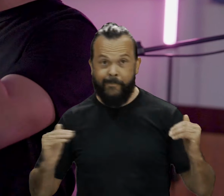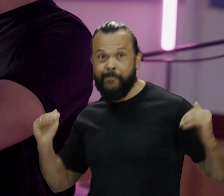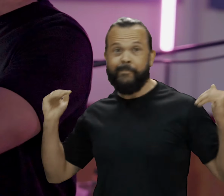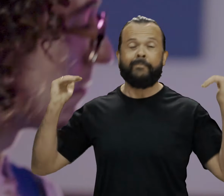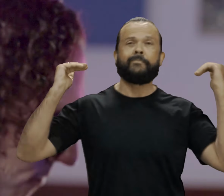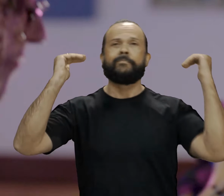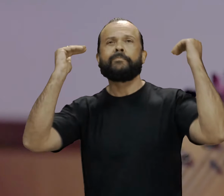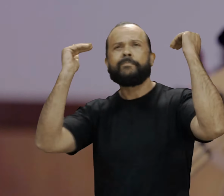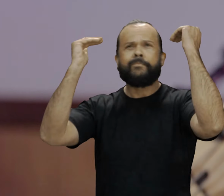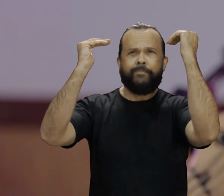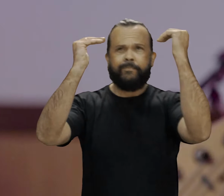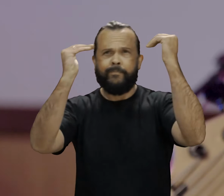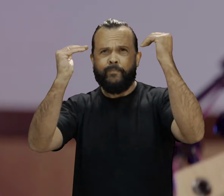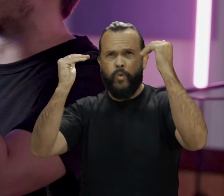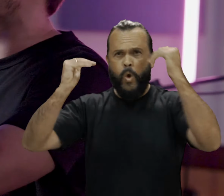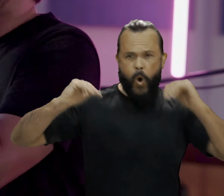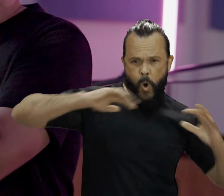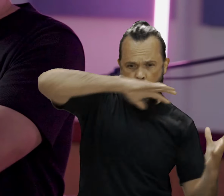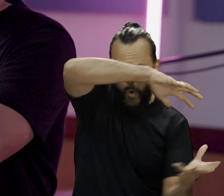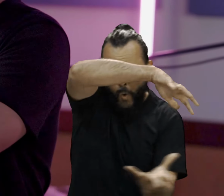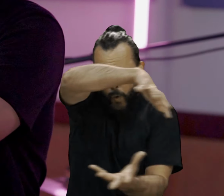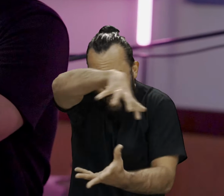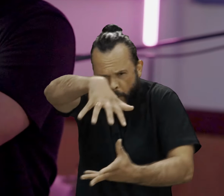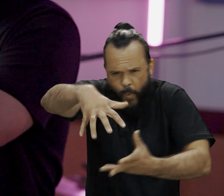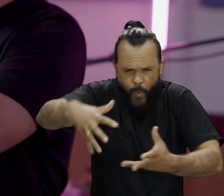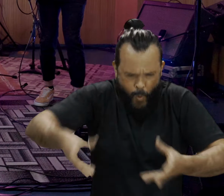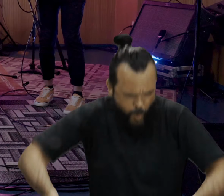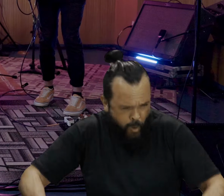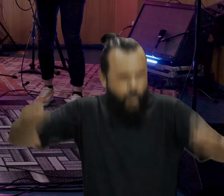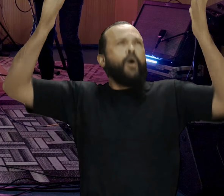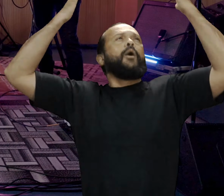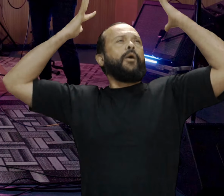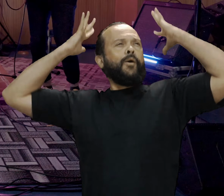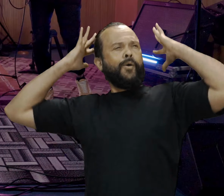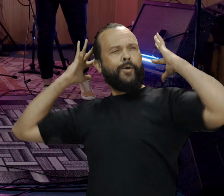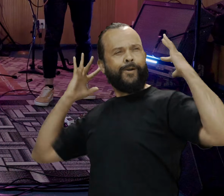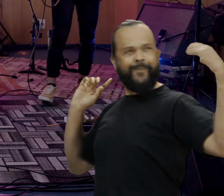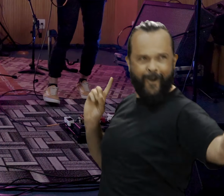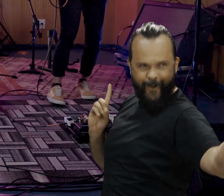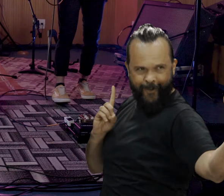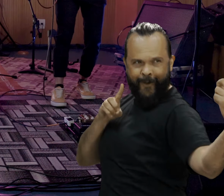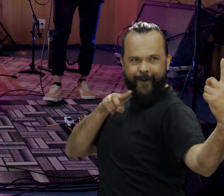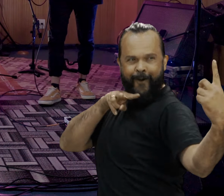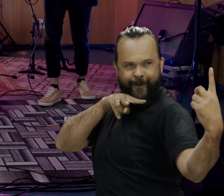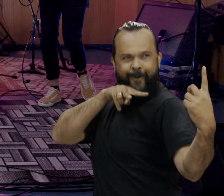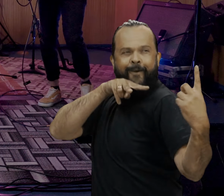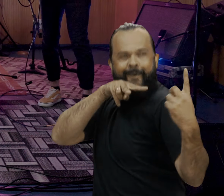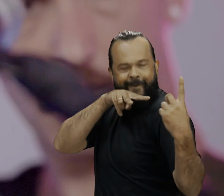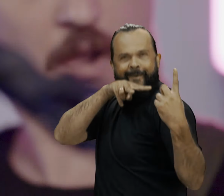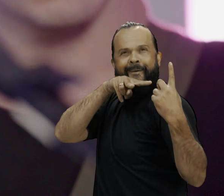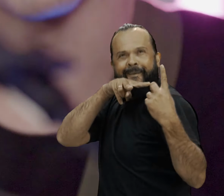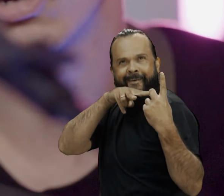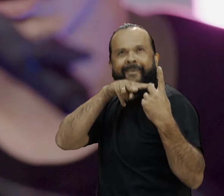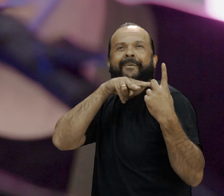I forget the world, I see only you